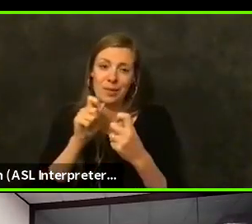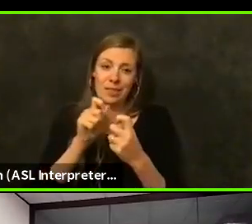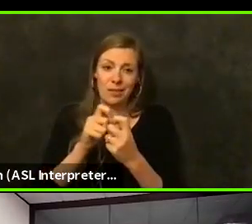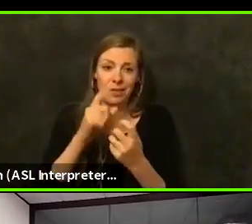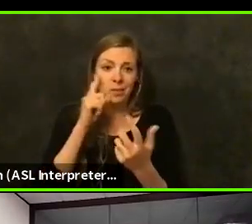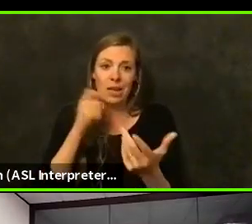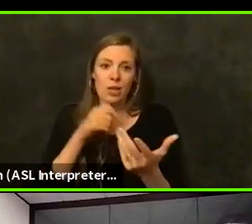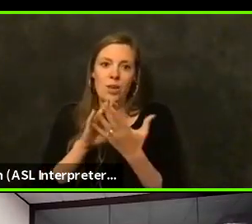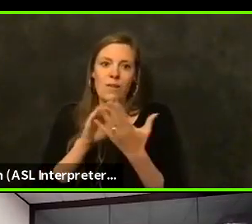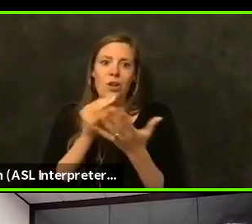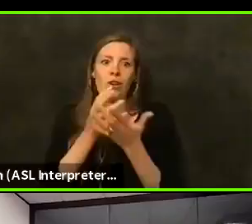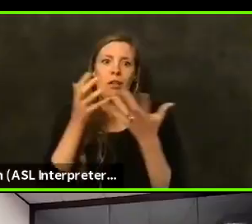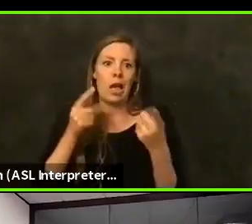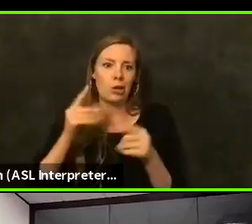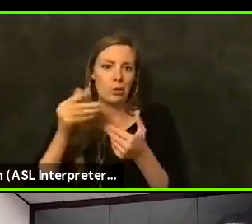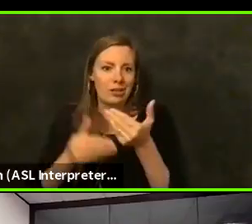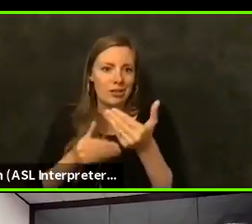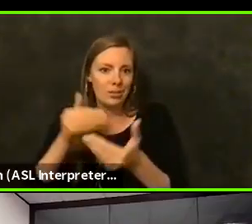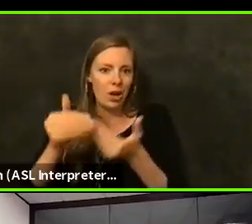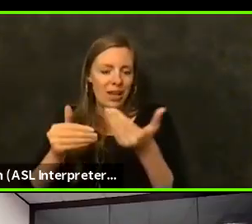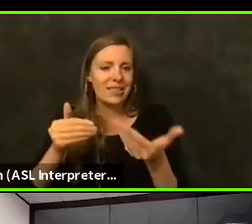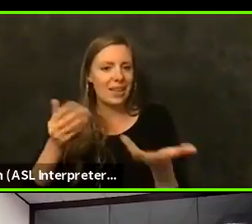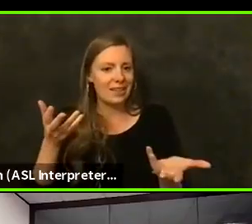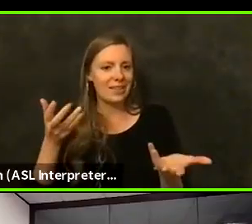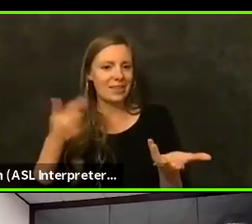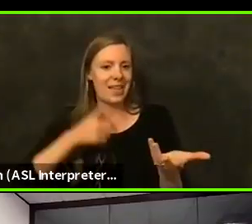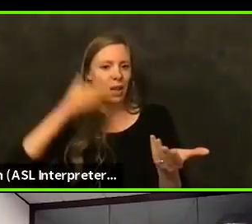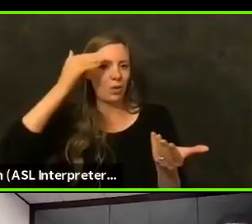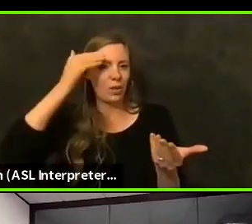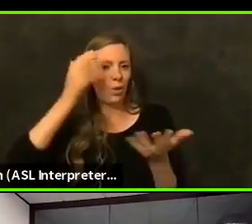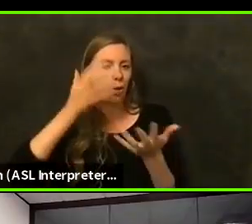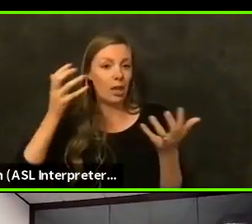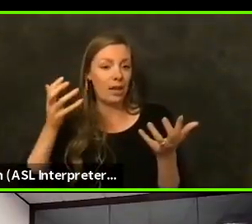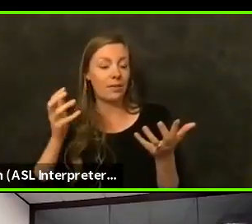learned a lot in this process and we know a lot of the nuances, a lot of the ins and